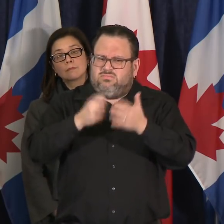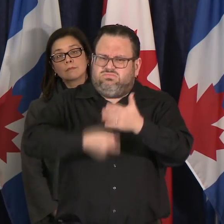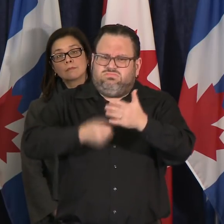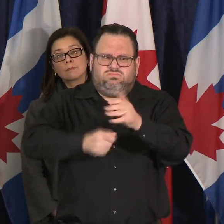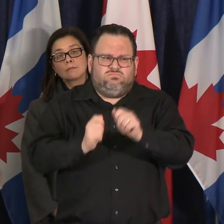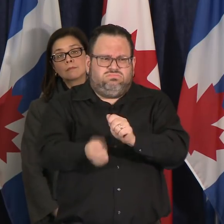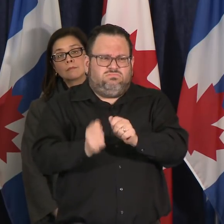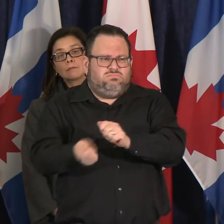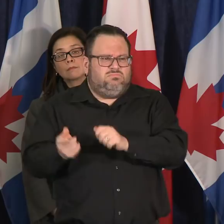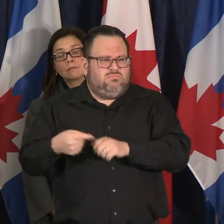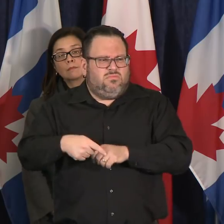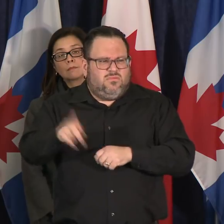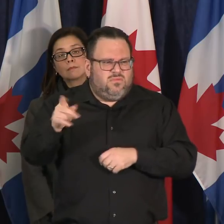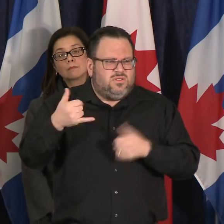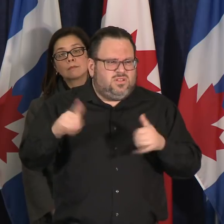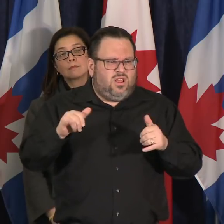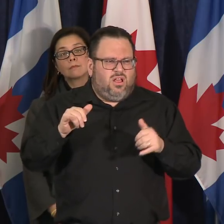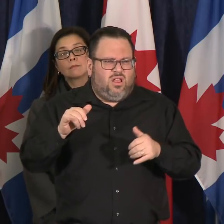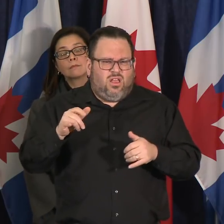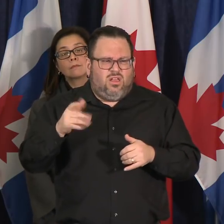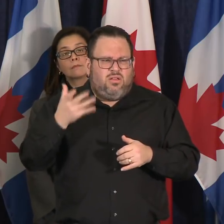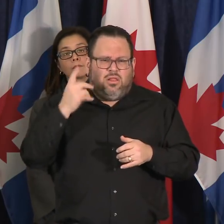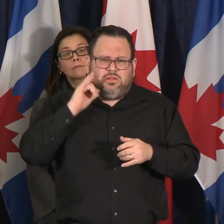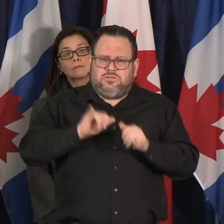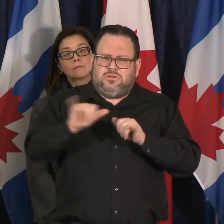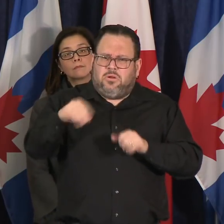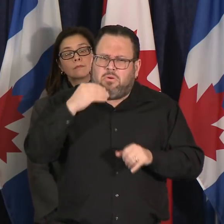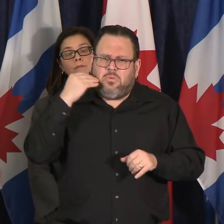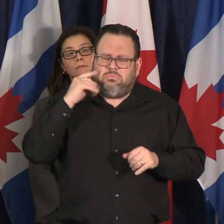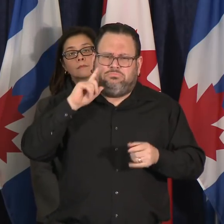they would probably be at work it's shorter term parking should the city be